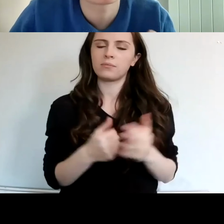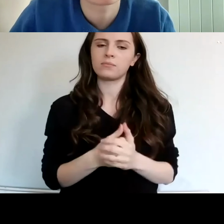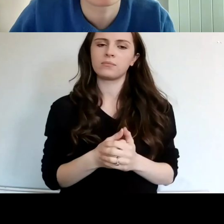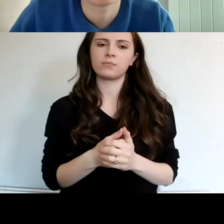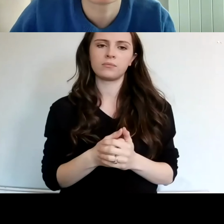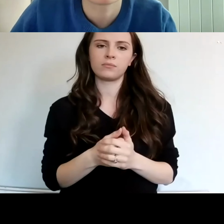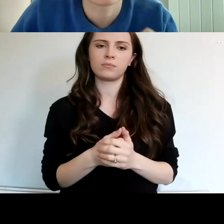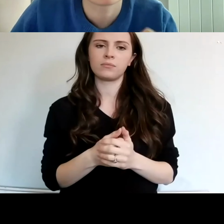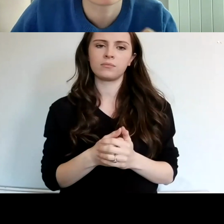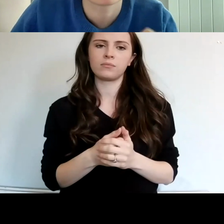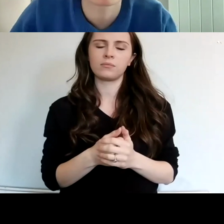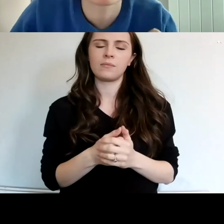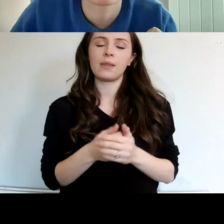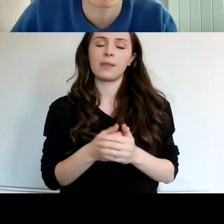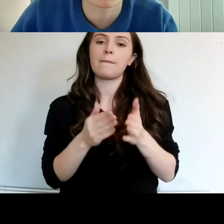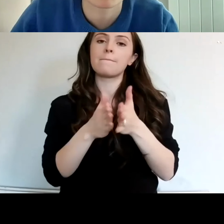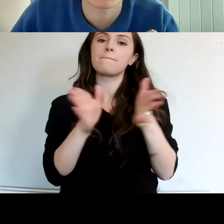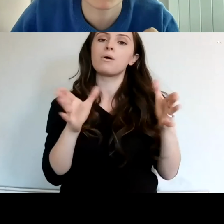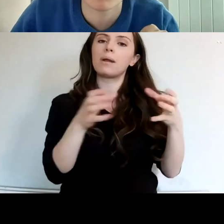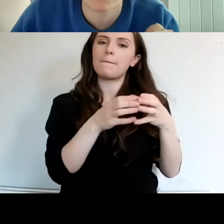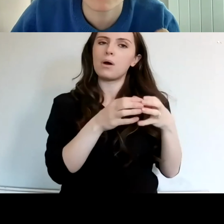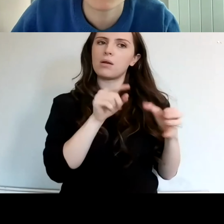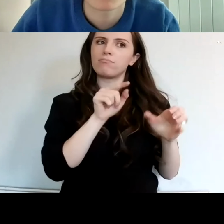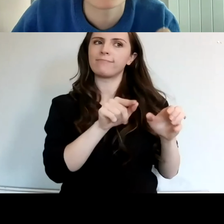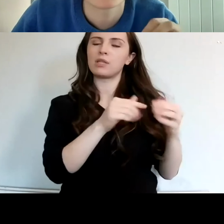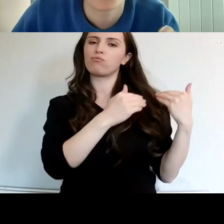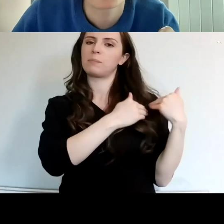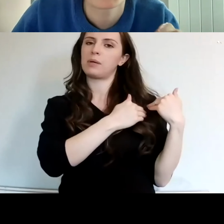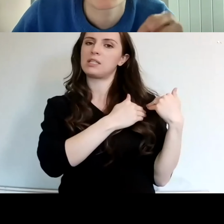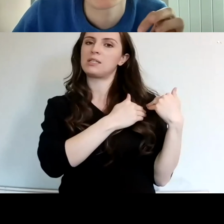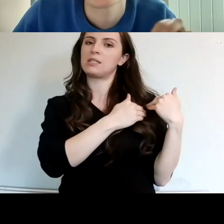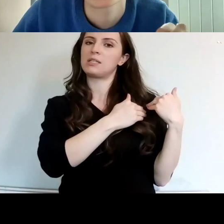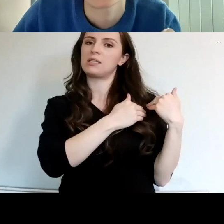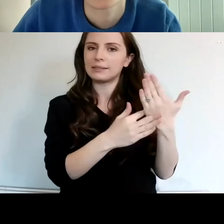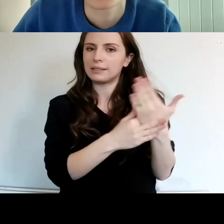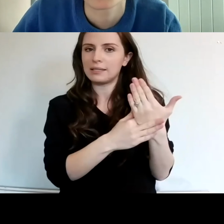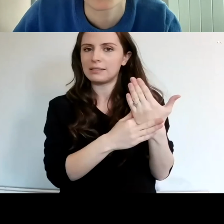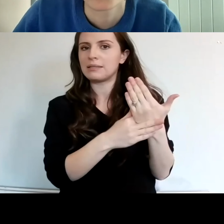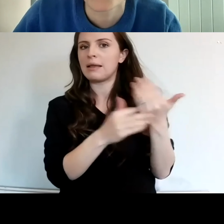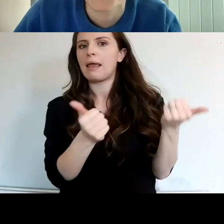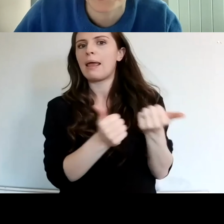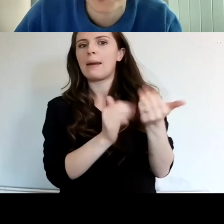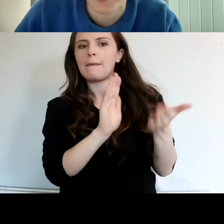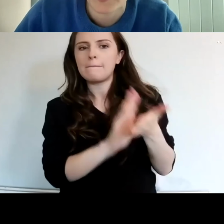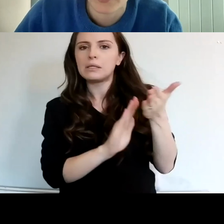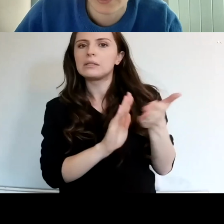So, the public body is responsible for the accessibility of any place it owns, manages or controls.